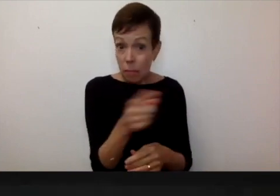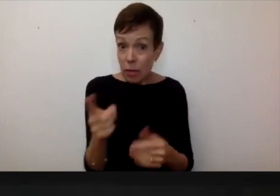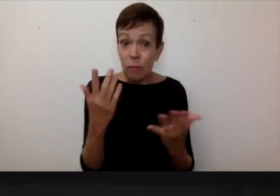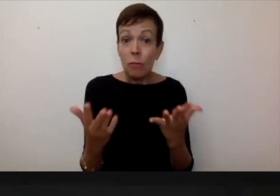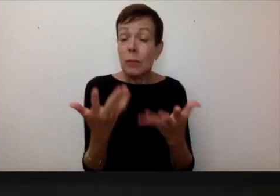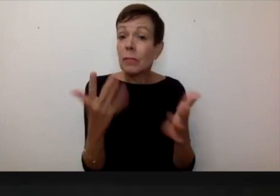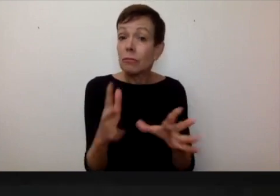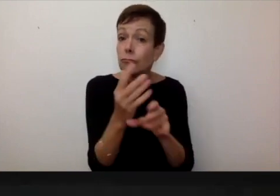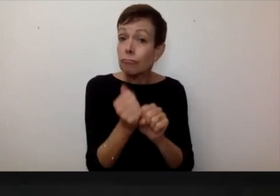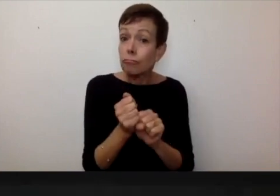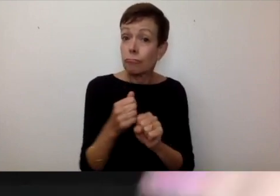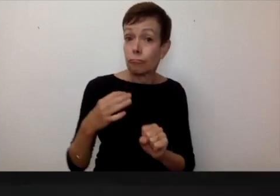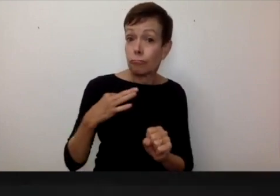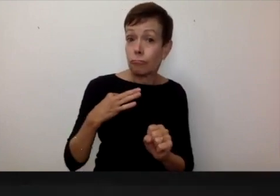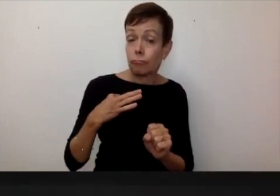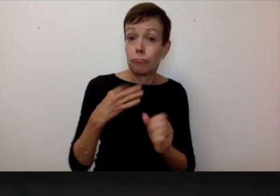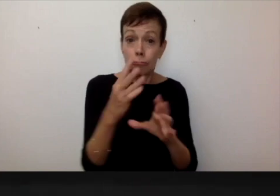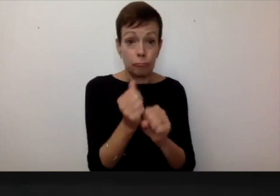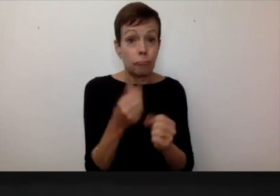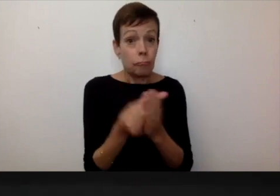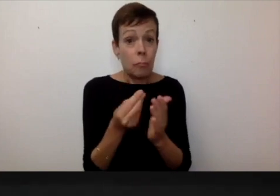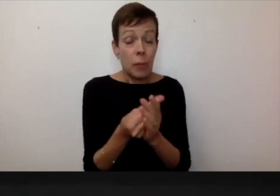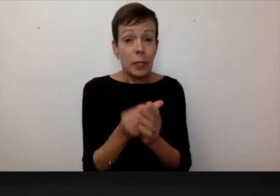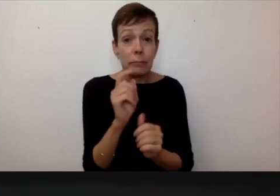we have the traditional organizational grant programs and the